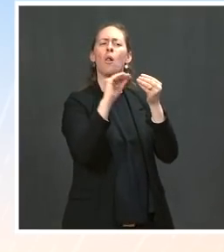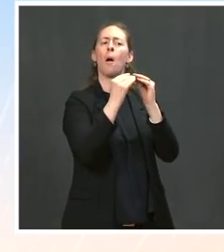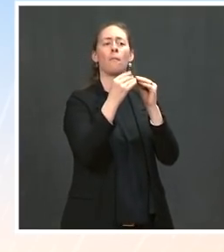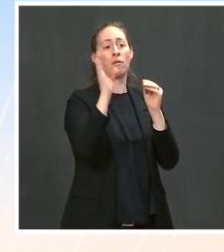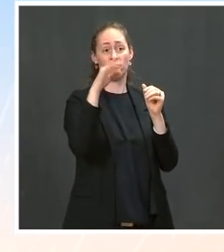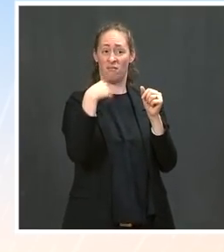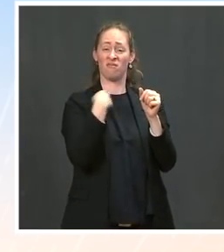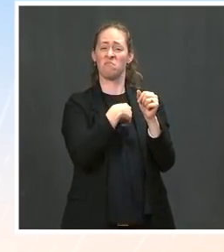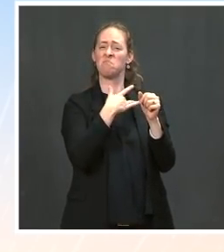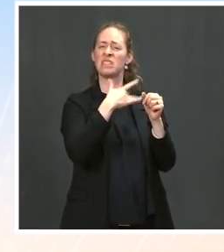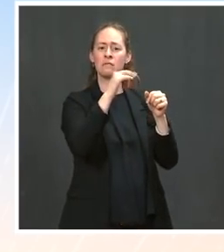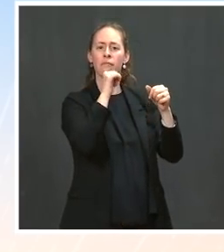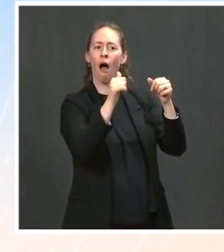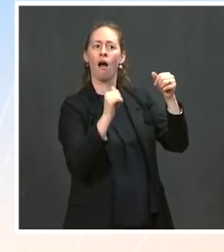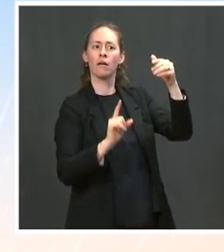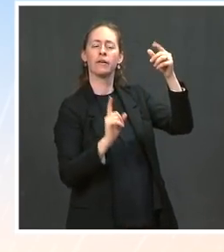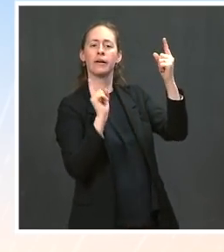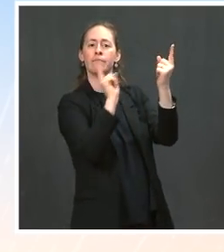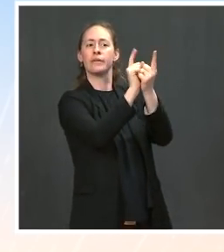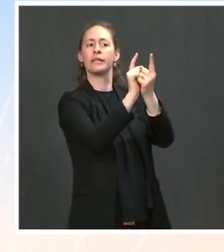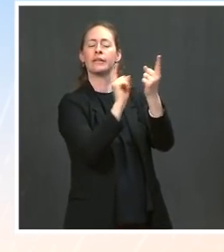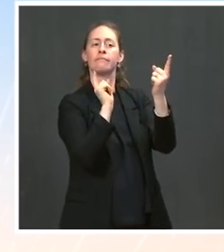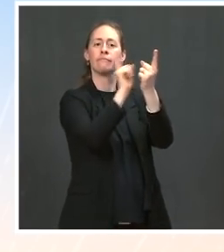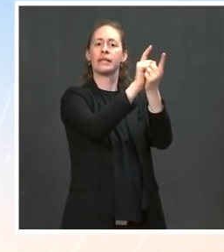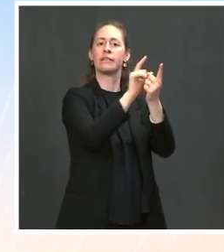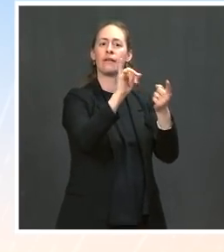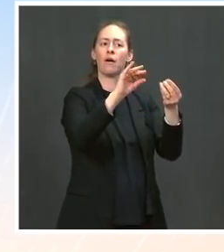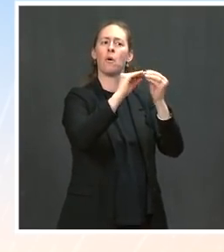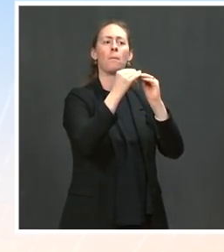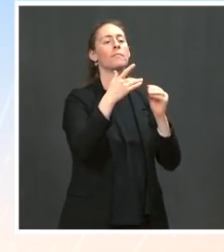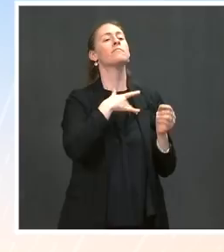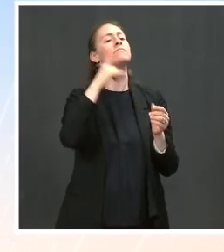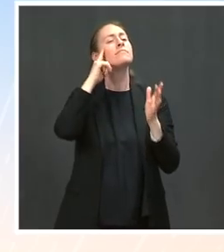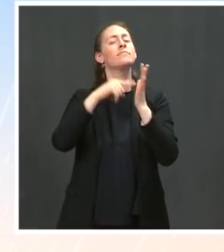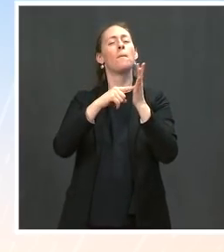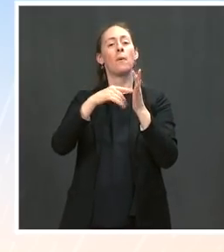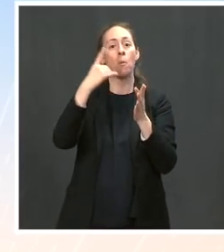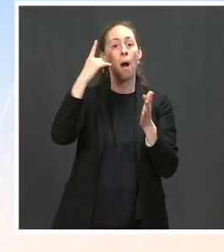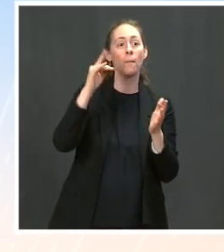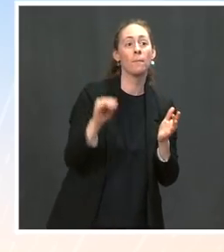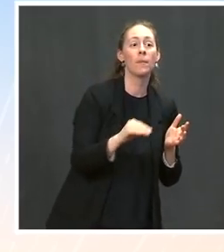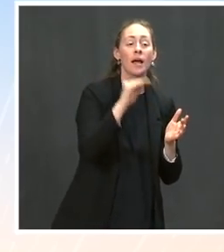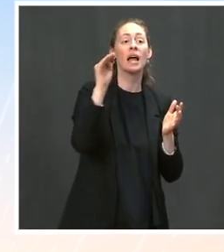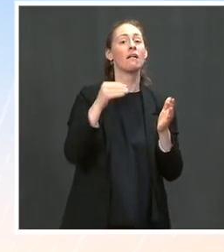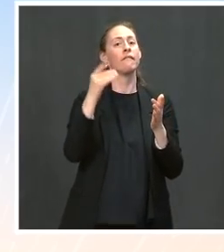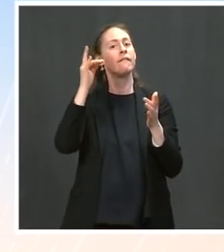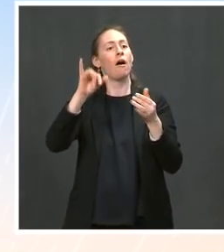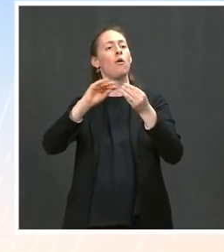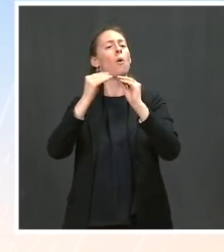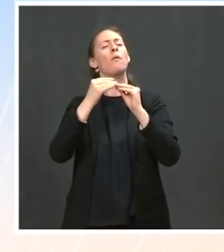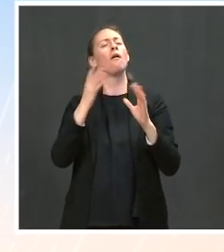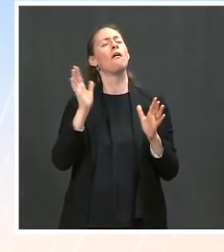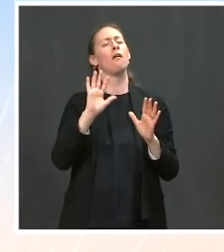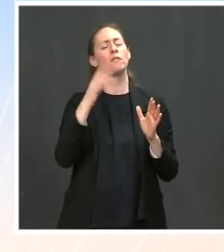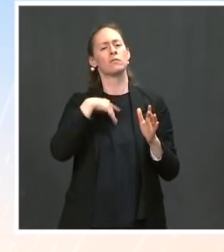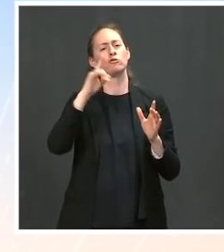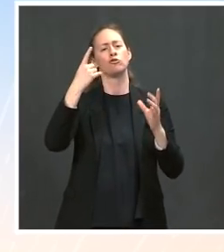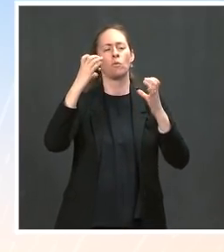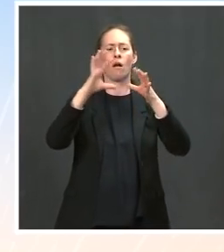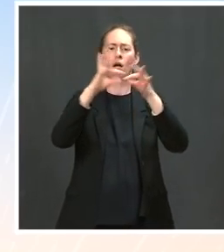We could set the cap at 100,000 or a million. It doesn't really -- we're trying to send a message to the world that we are -- want to welcome in refugees,